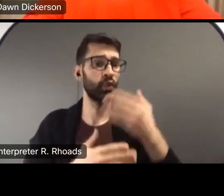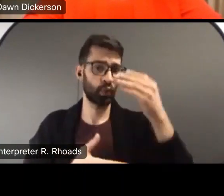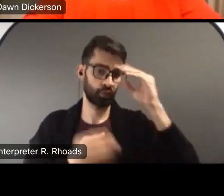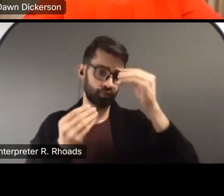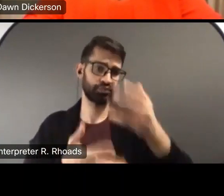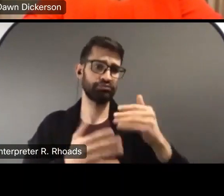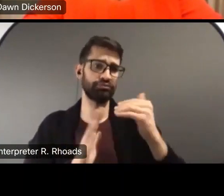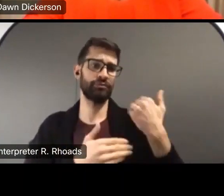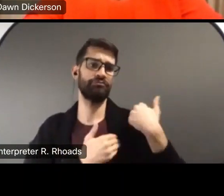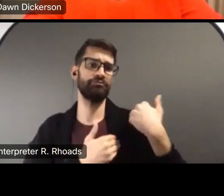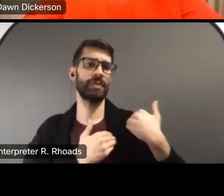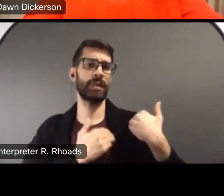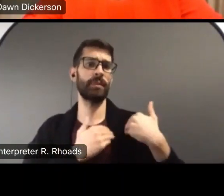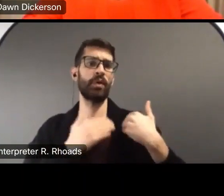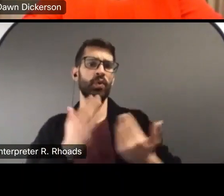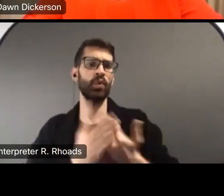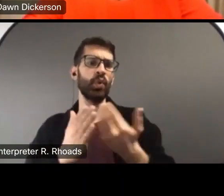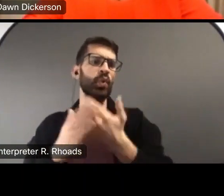and considerations that need to be addressed